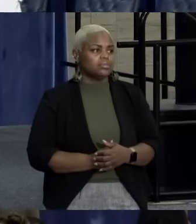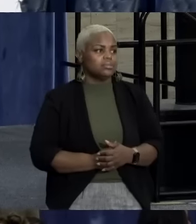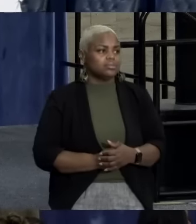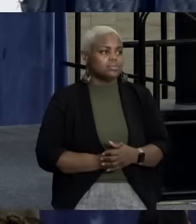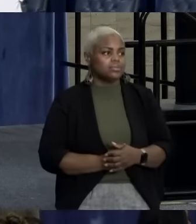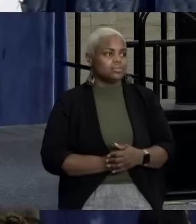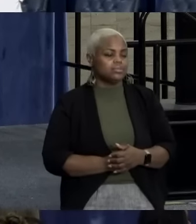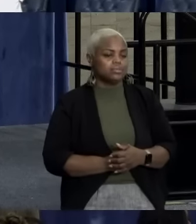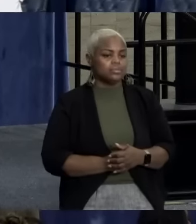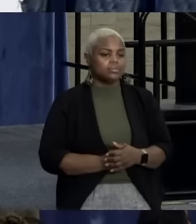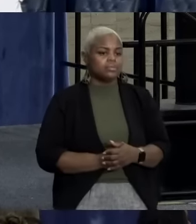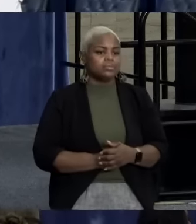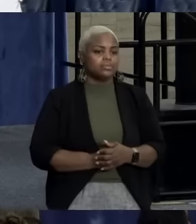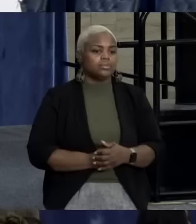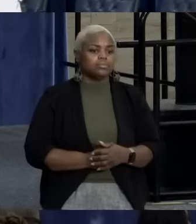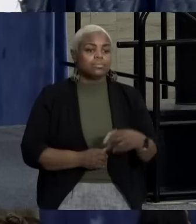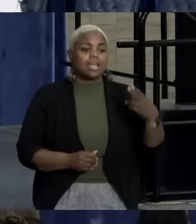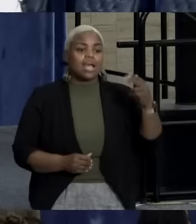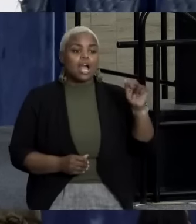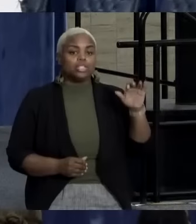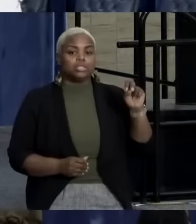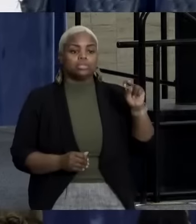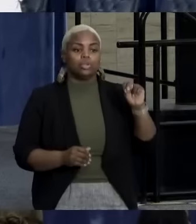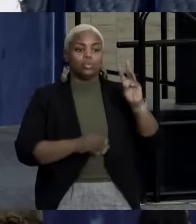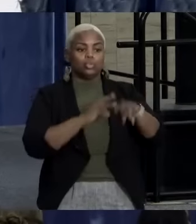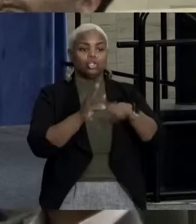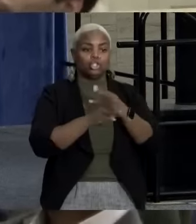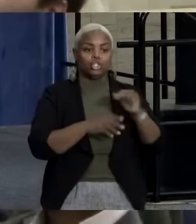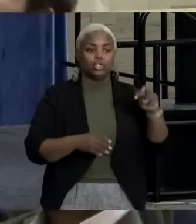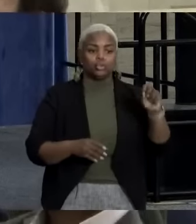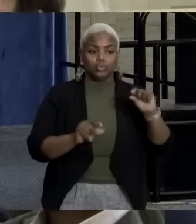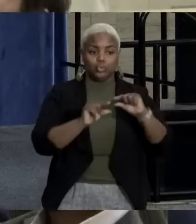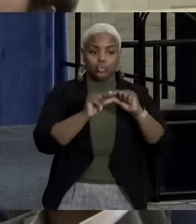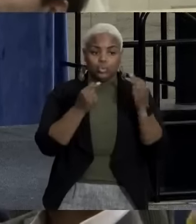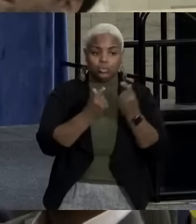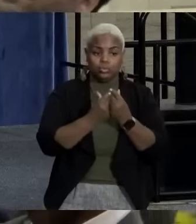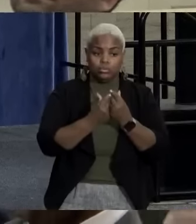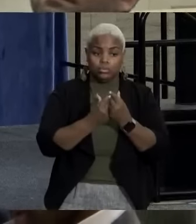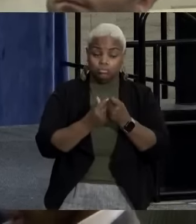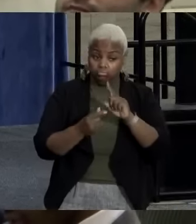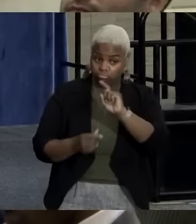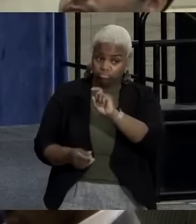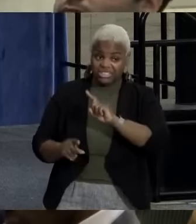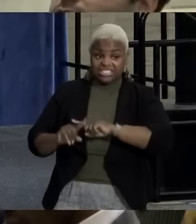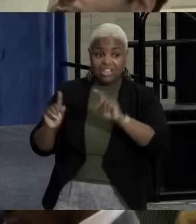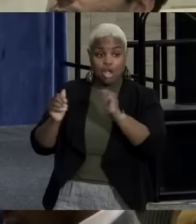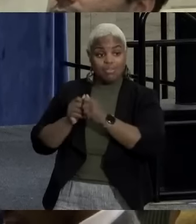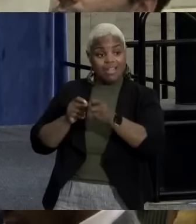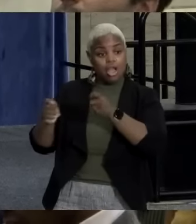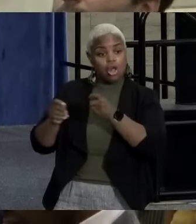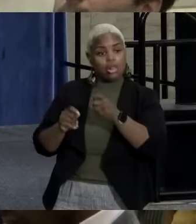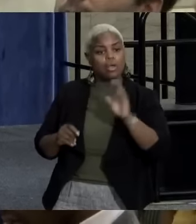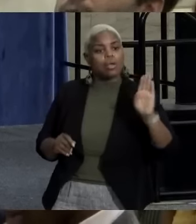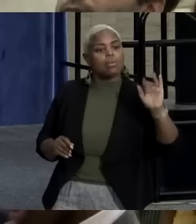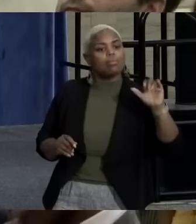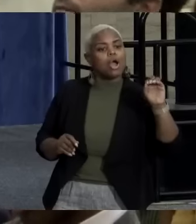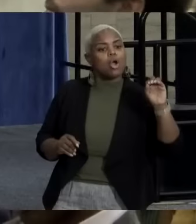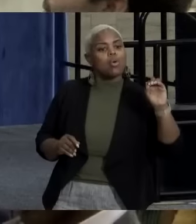Harrison Watters: Harrison Watters, WORLD News Group. Will there be any difference in handling bioidenticals to the synthetics for HRT?